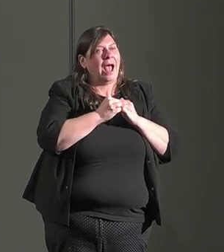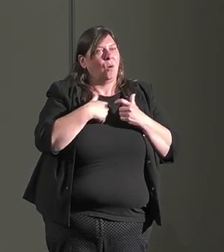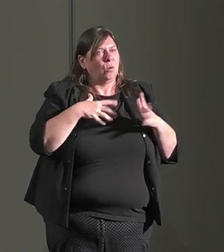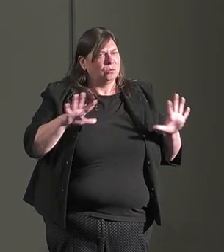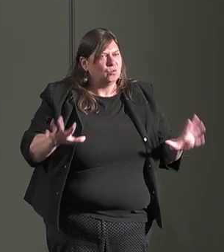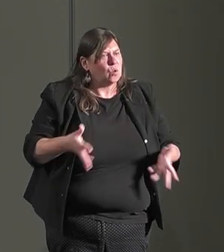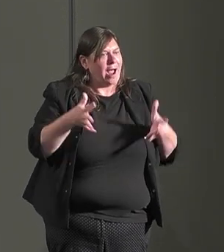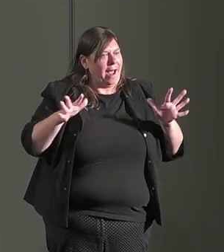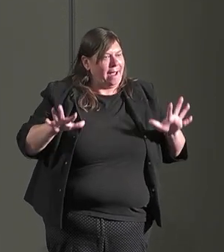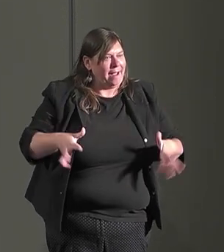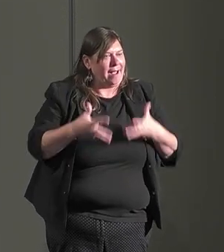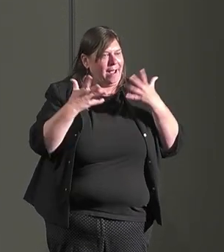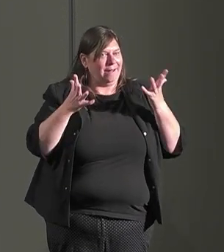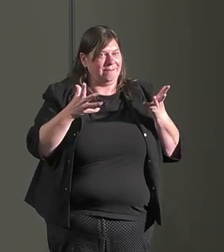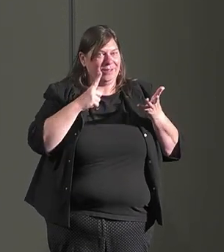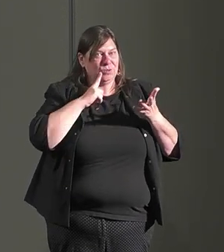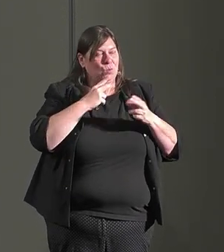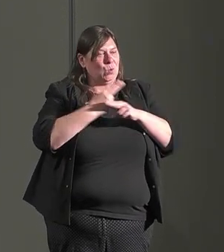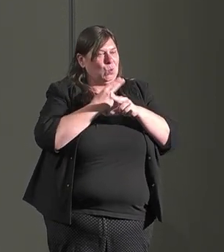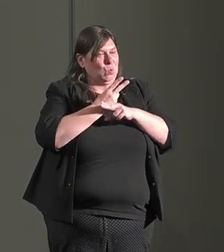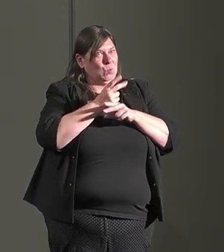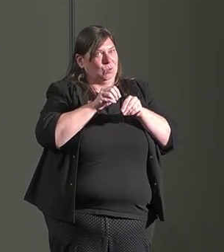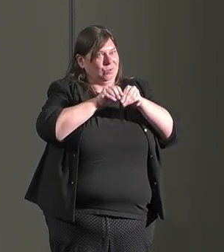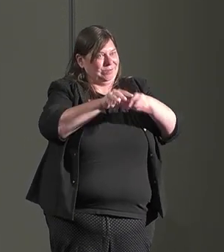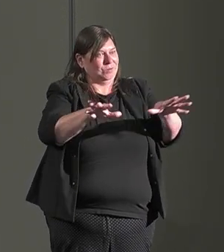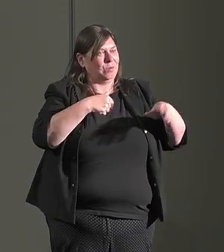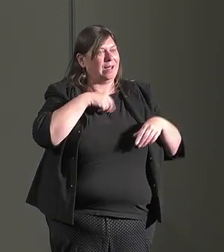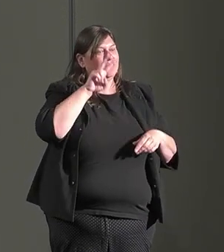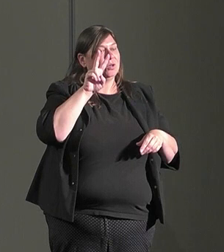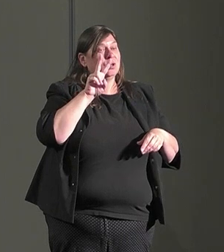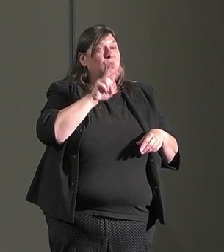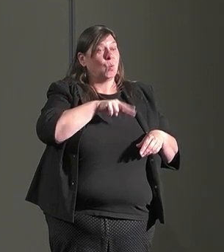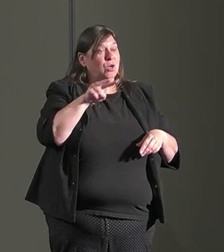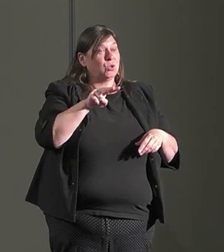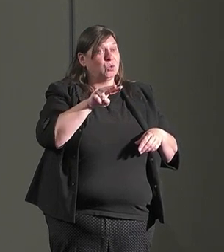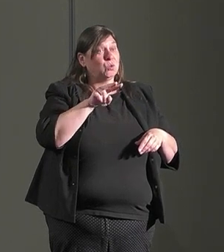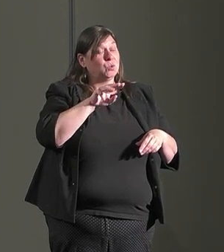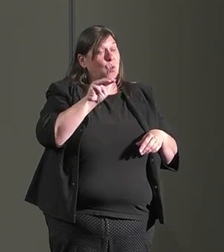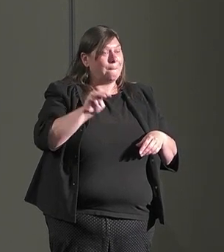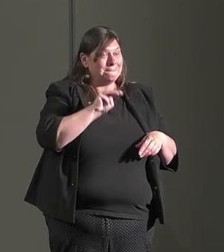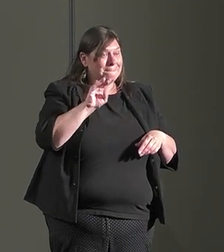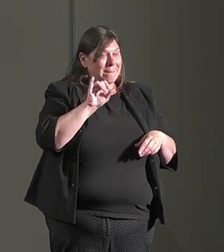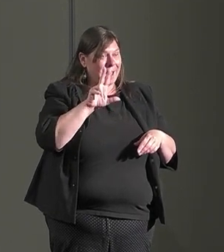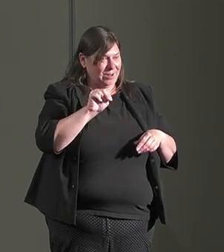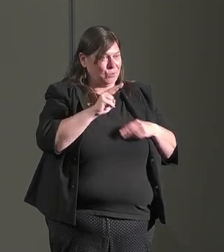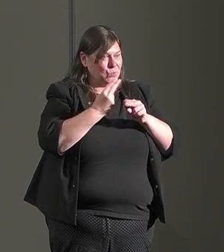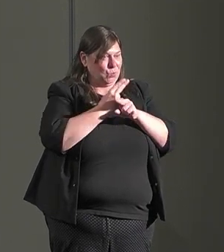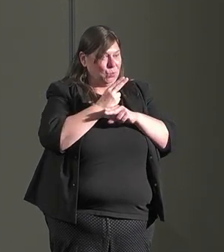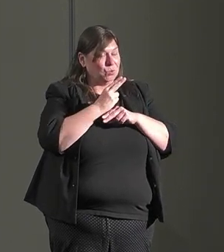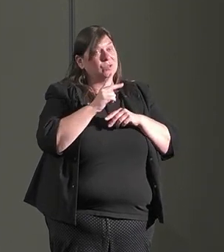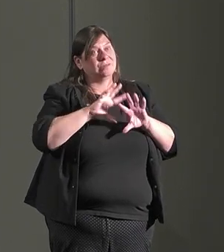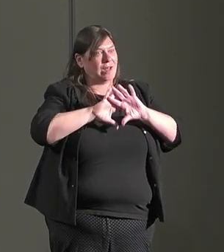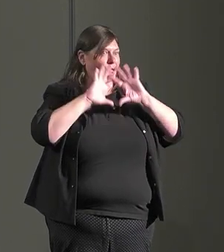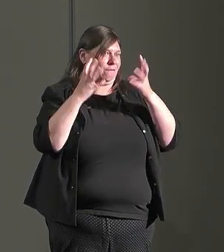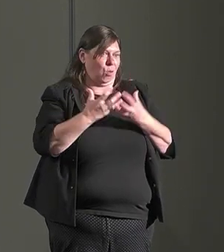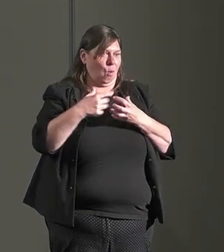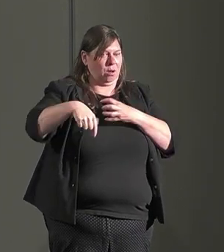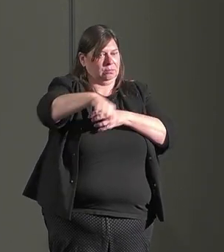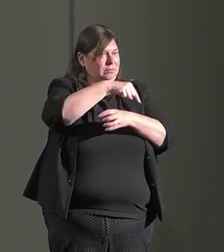this into all of our user base. We have about 22 million users around the world and a lot of people